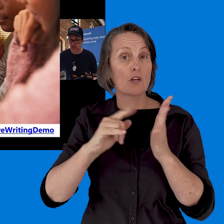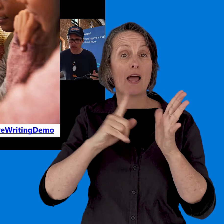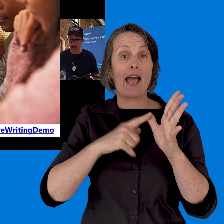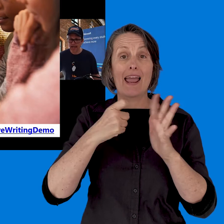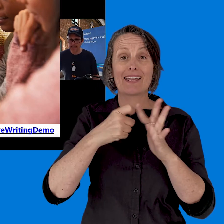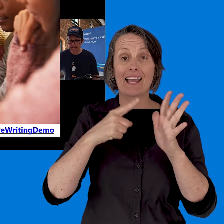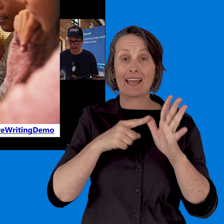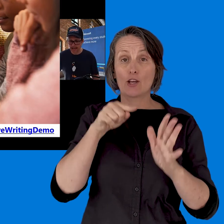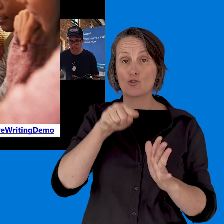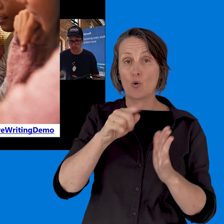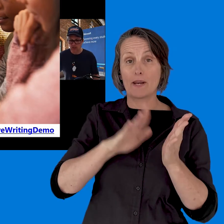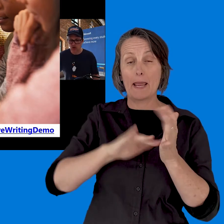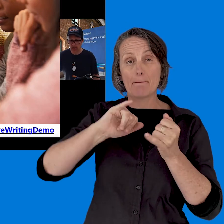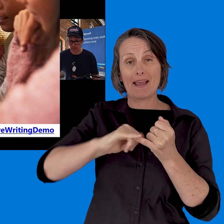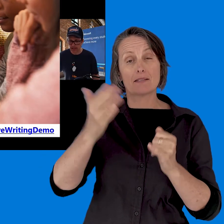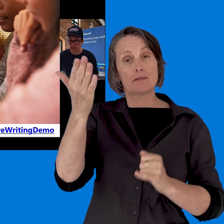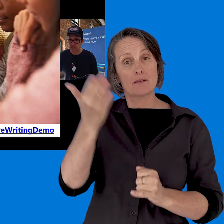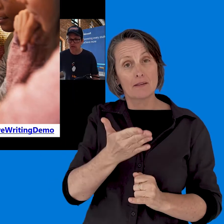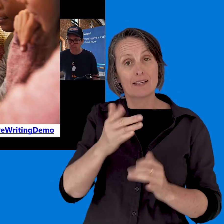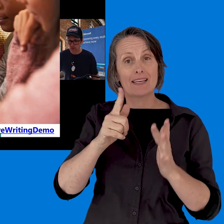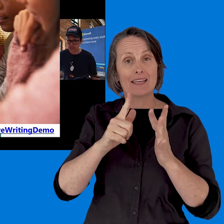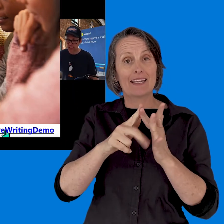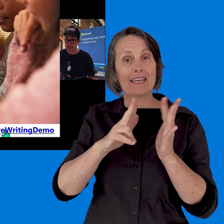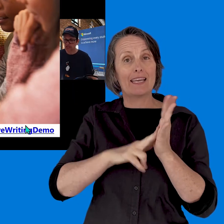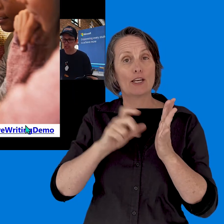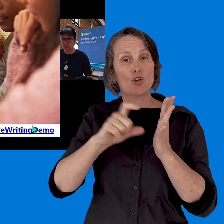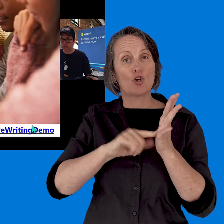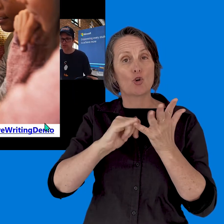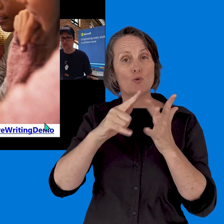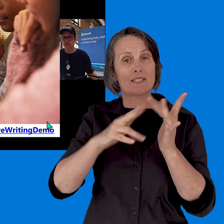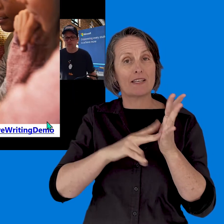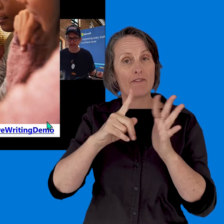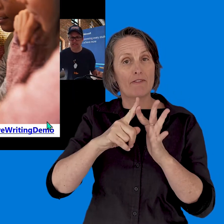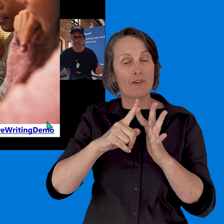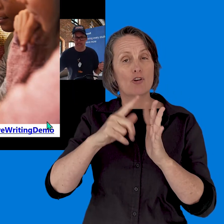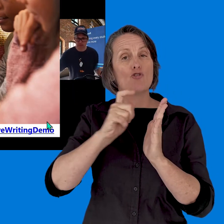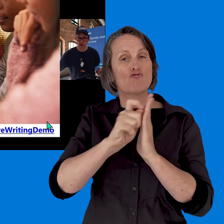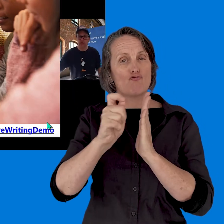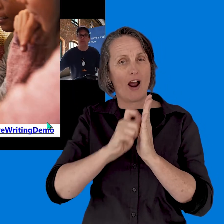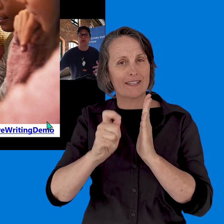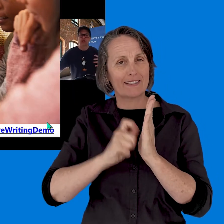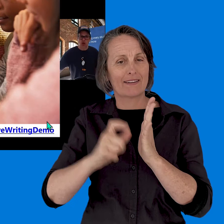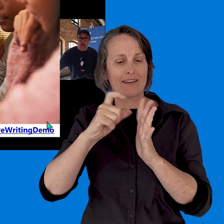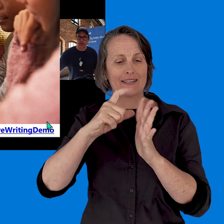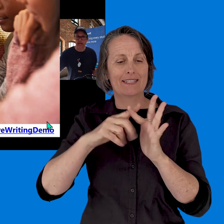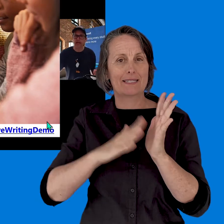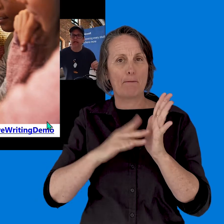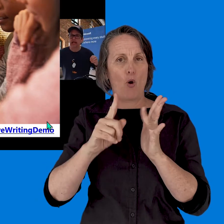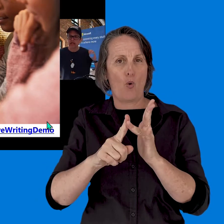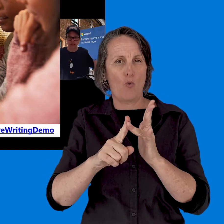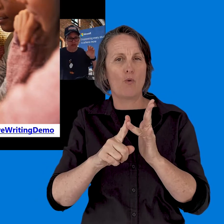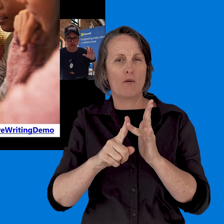So aka.ms/InclusiveWritingDemo go in there, you know,